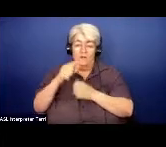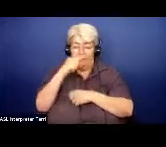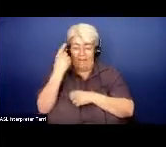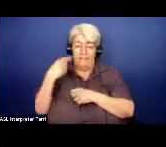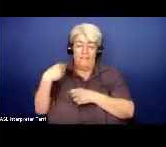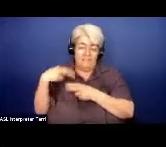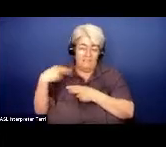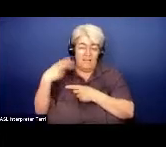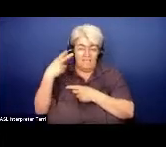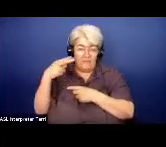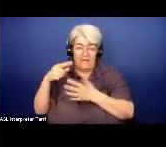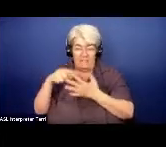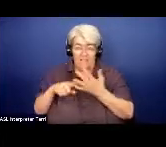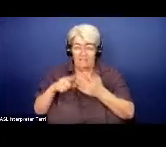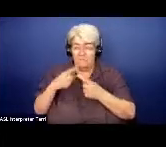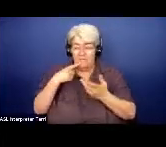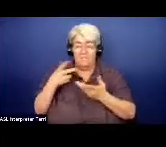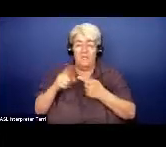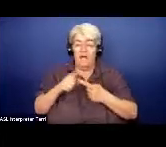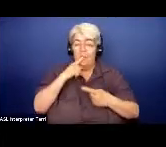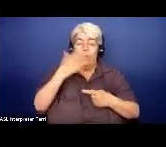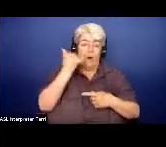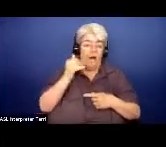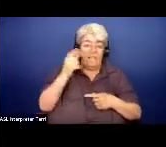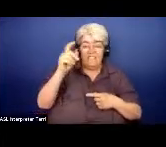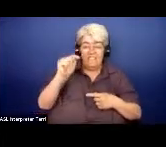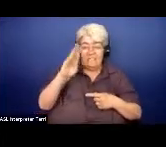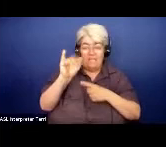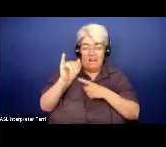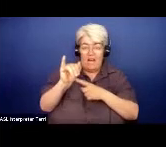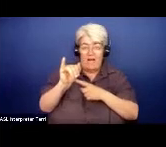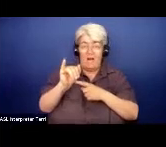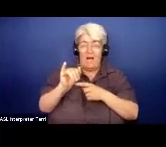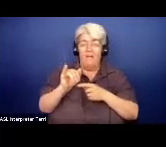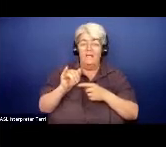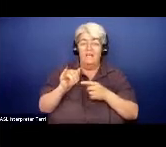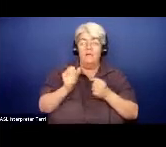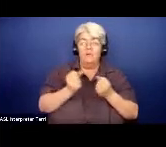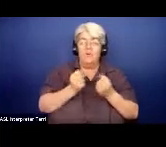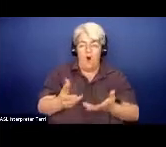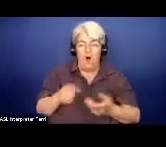on why is it a factor in the criminal